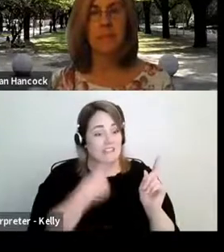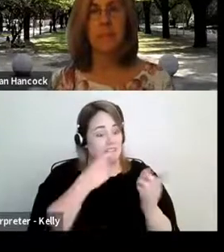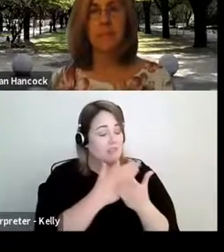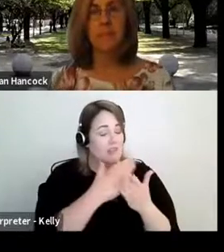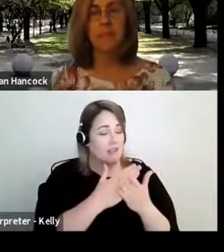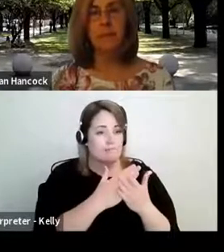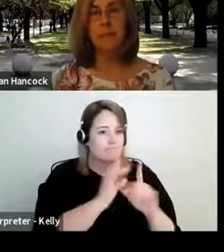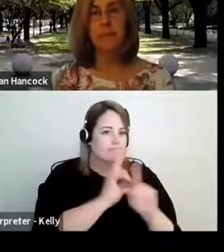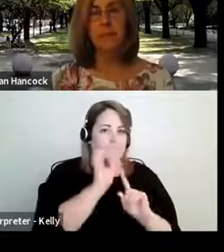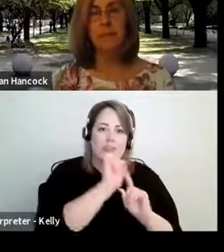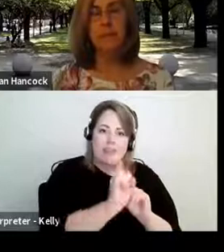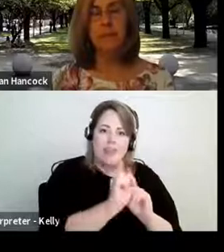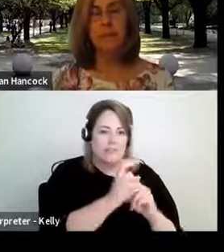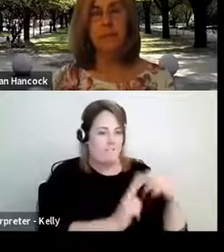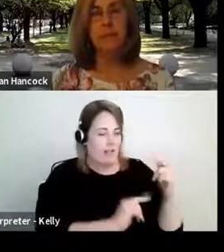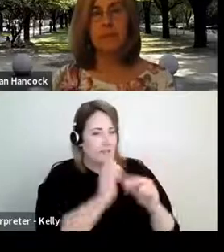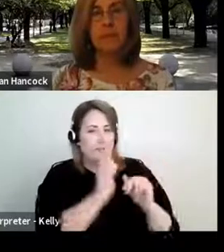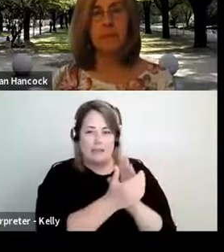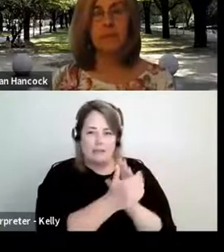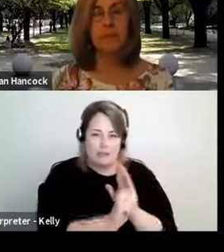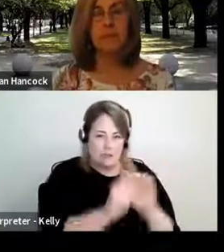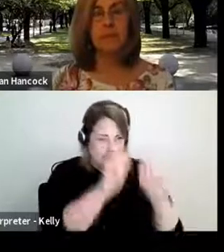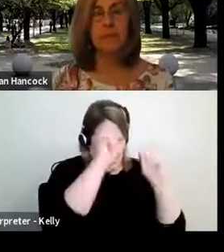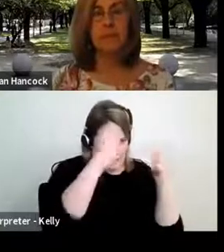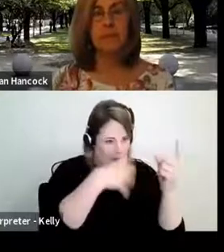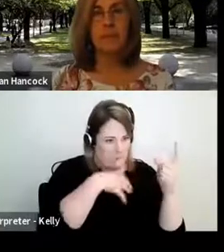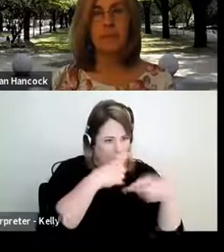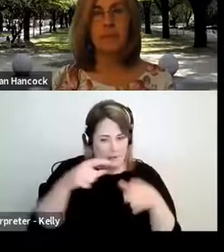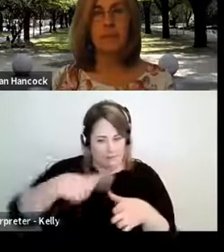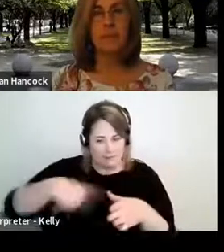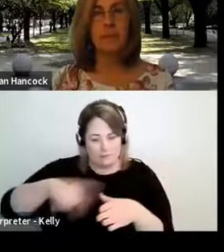their skill level and understanding of this population of students. That they have found